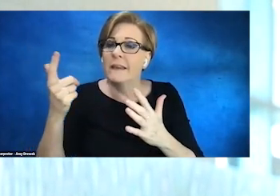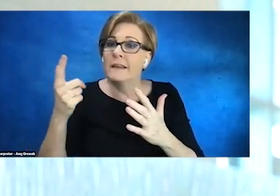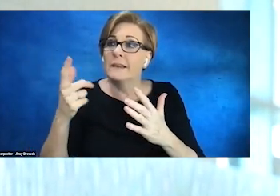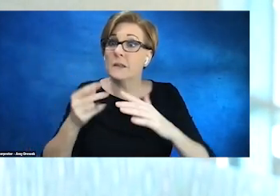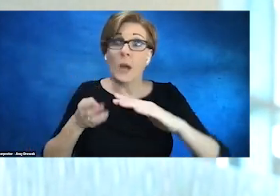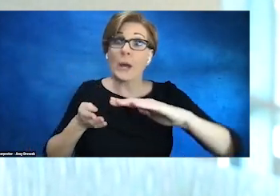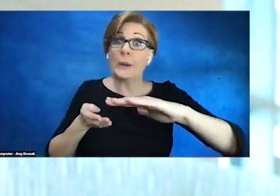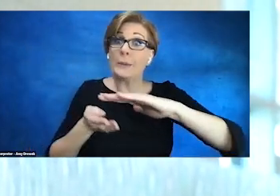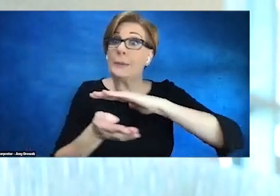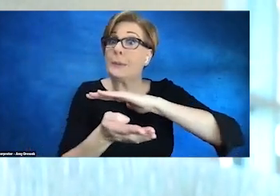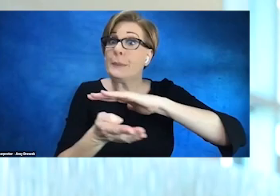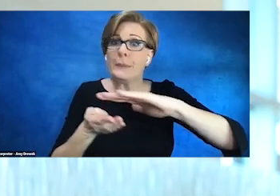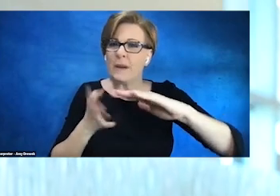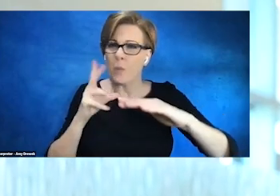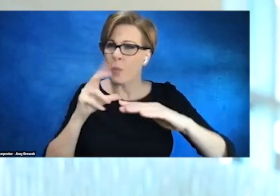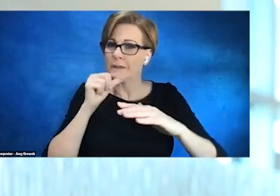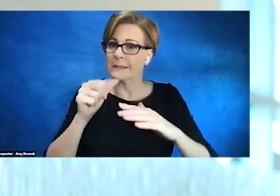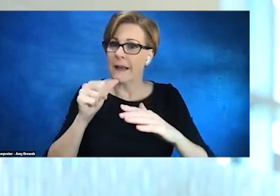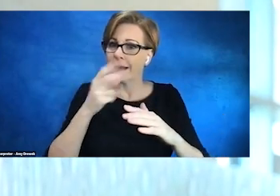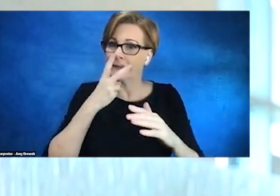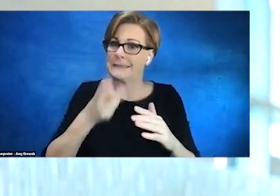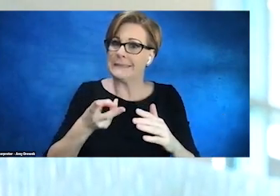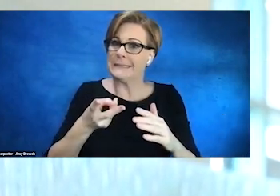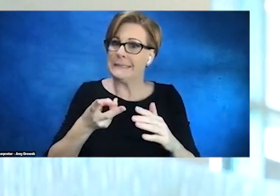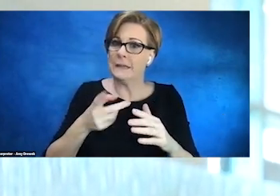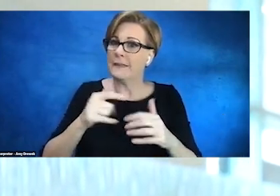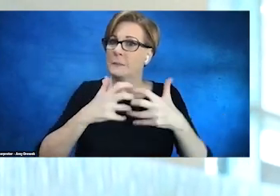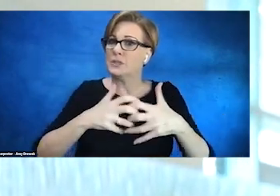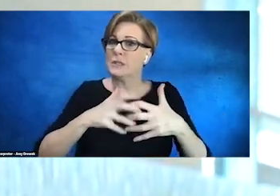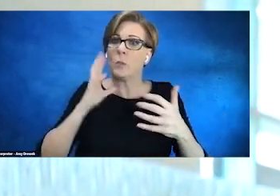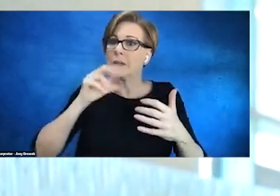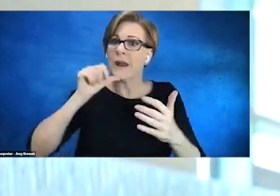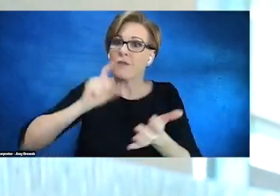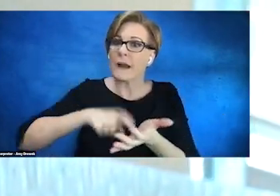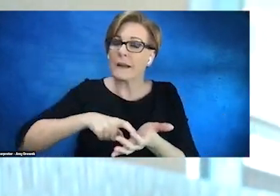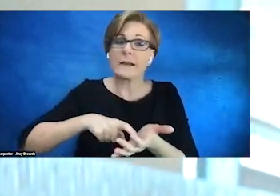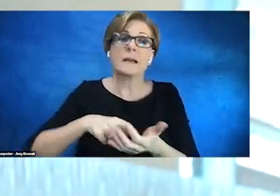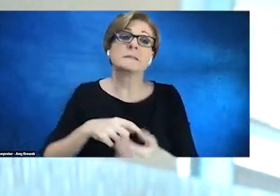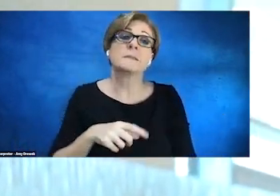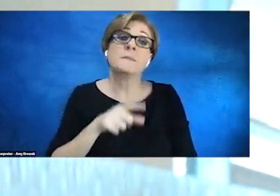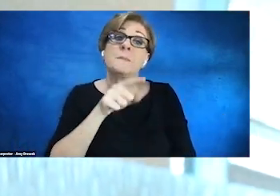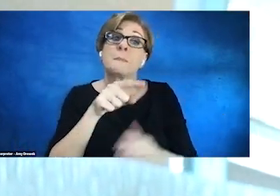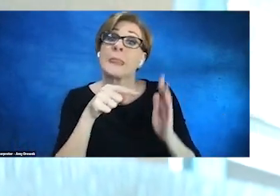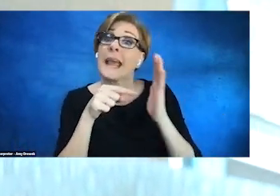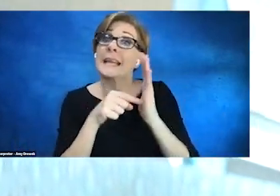like when they're feeding their ballot in through the tabulator so I've brought an example of a